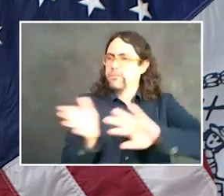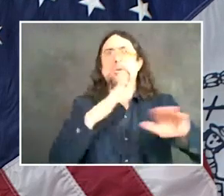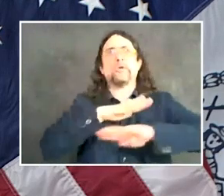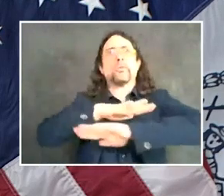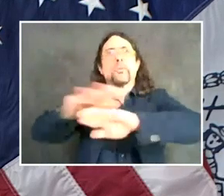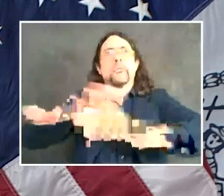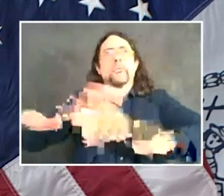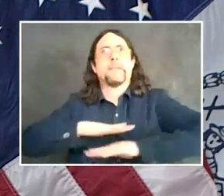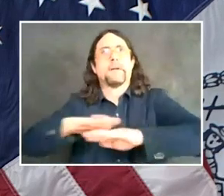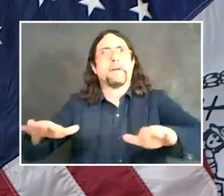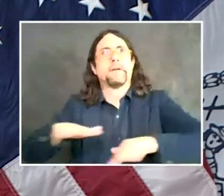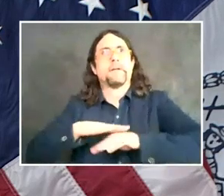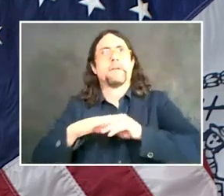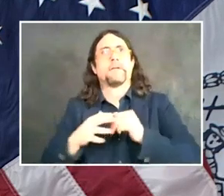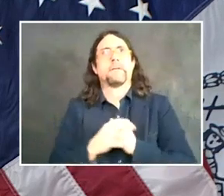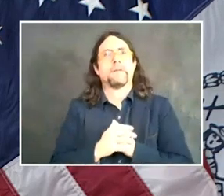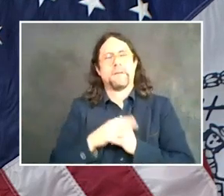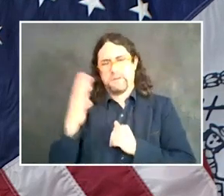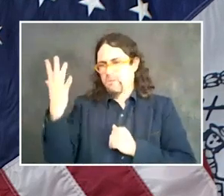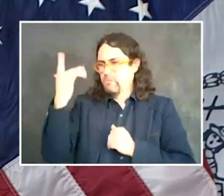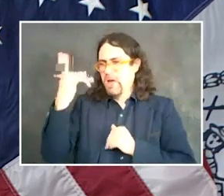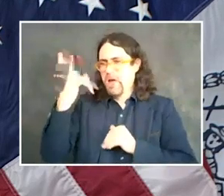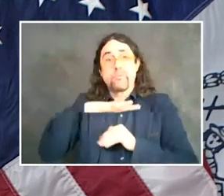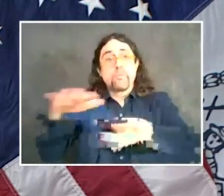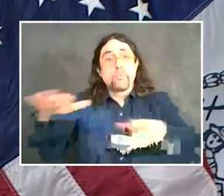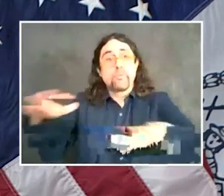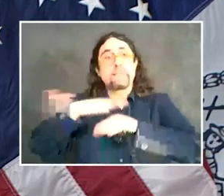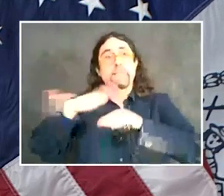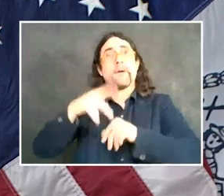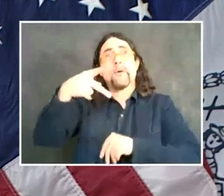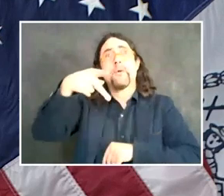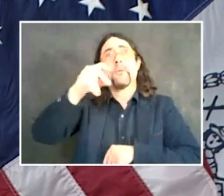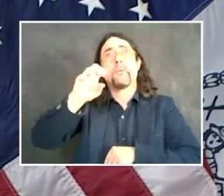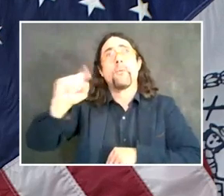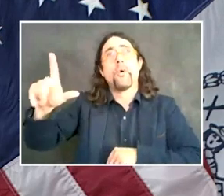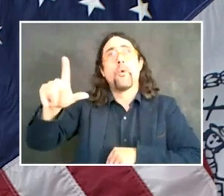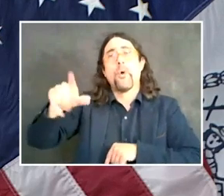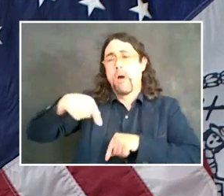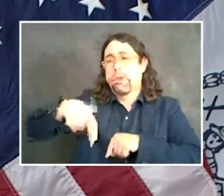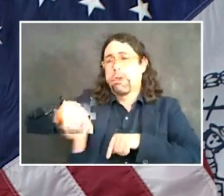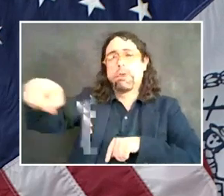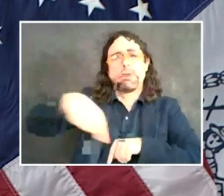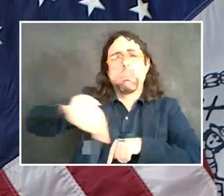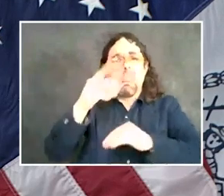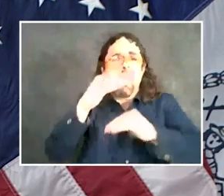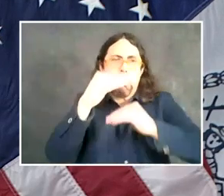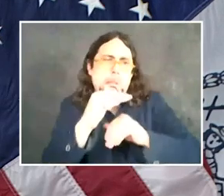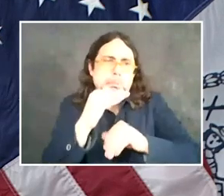IN THE SUMMER OR REGULATE THE